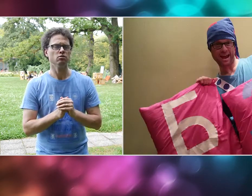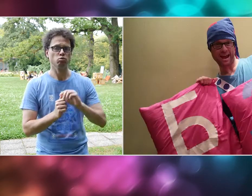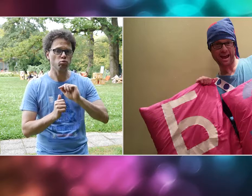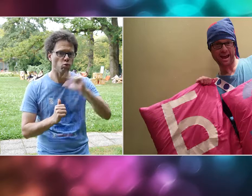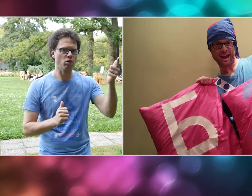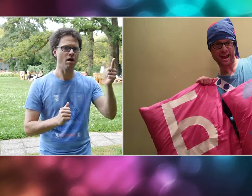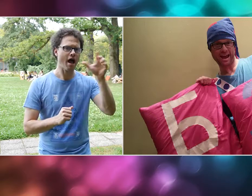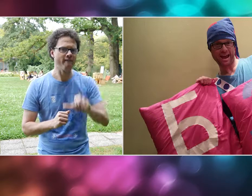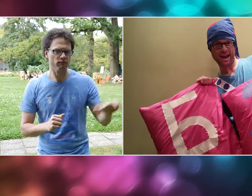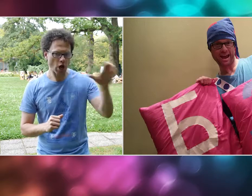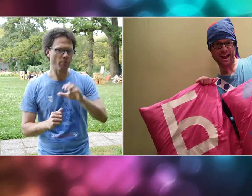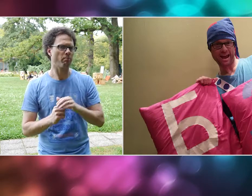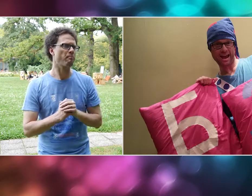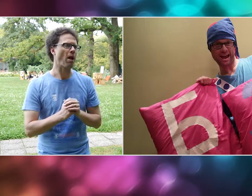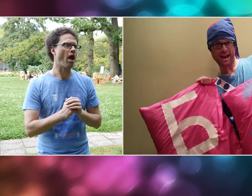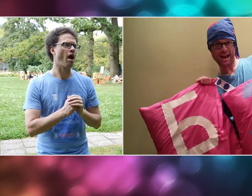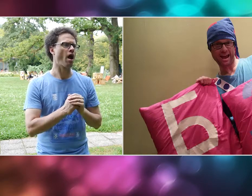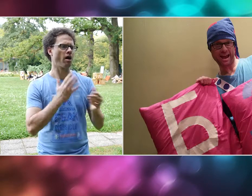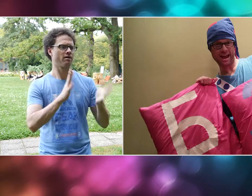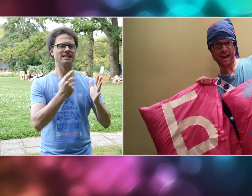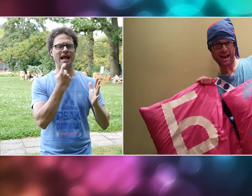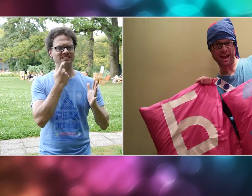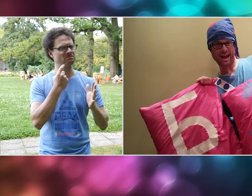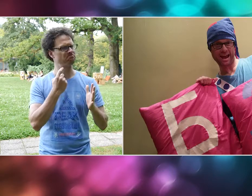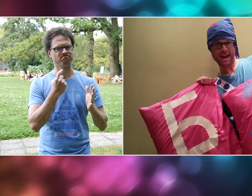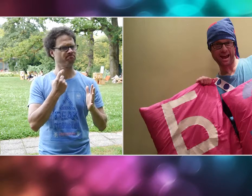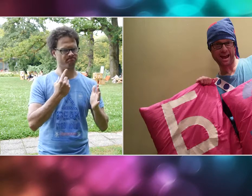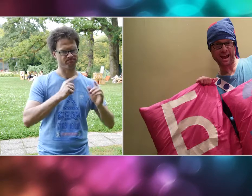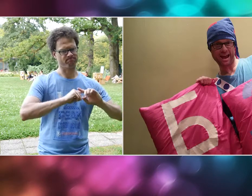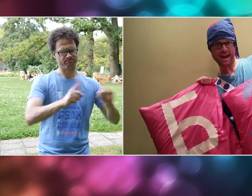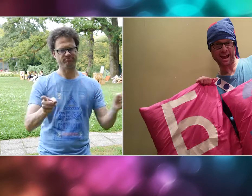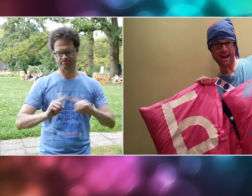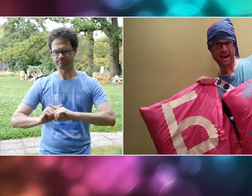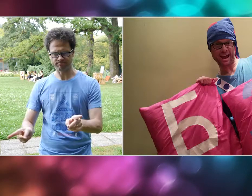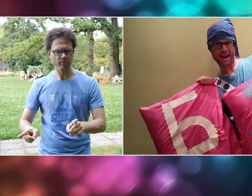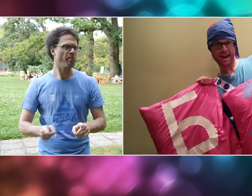If I perform elsewhere in Europe, I do not use the Slovene sign language, because the sign languages are different.